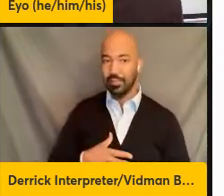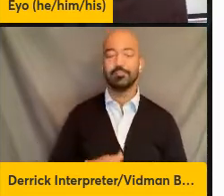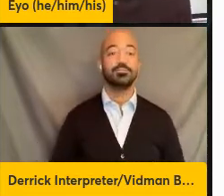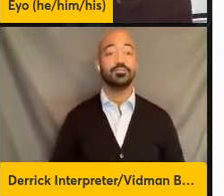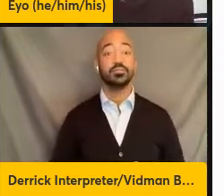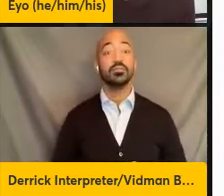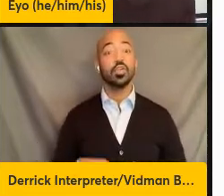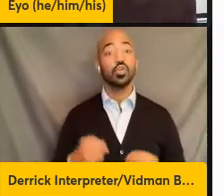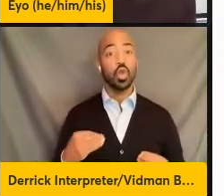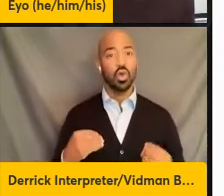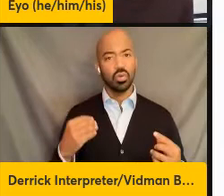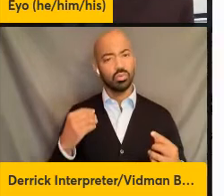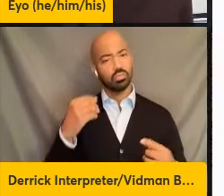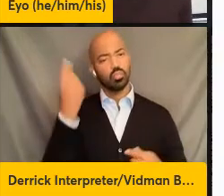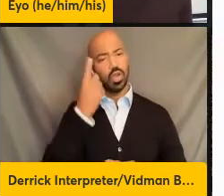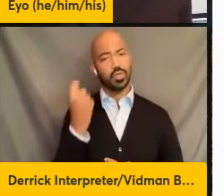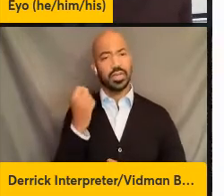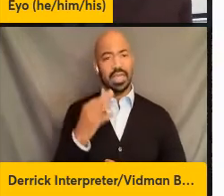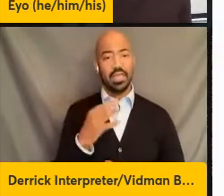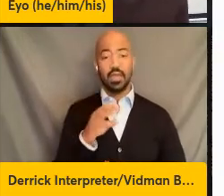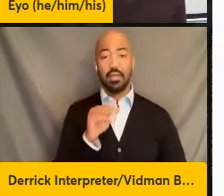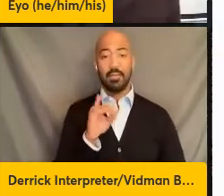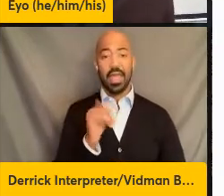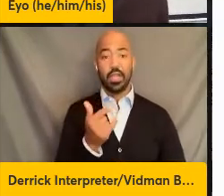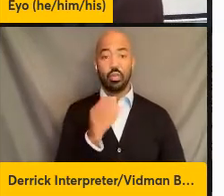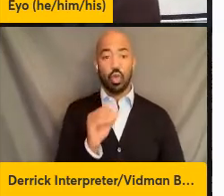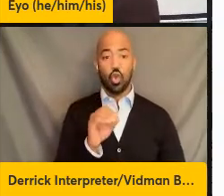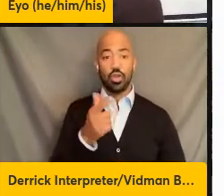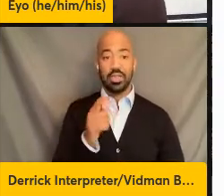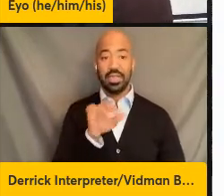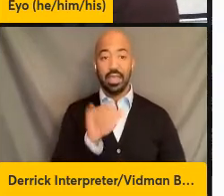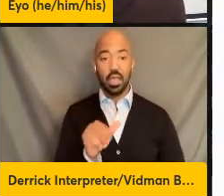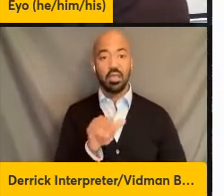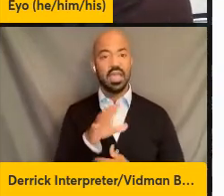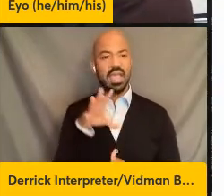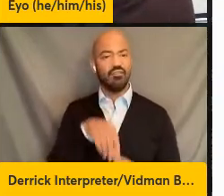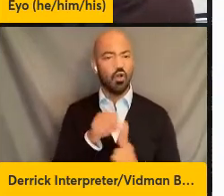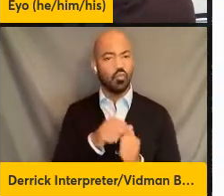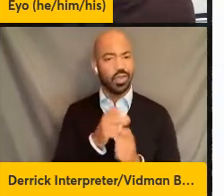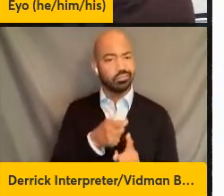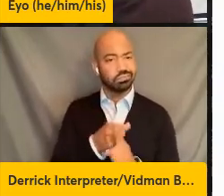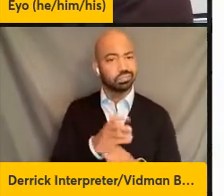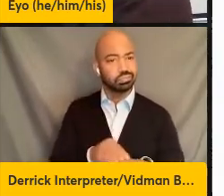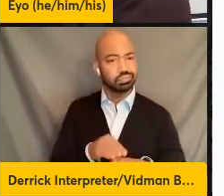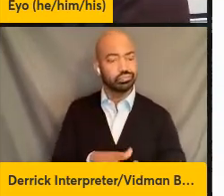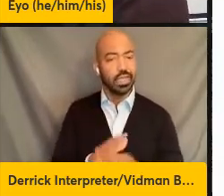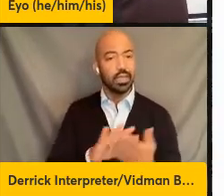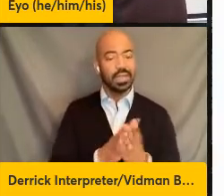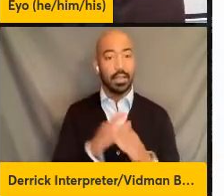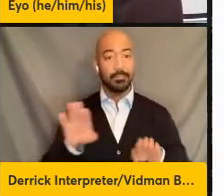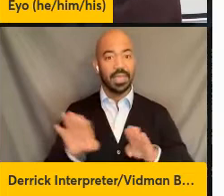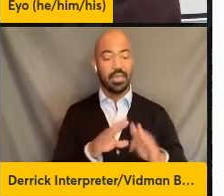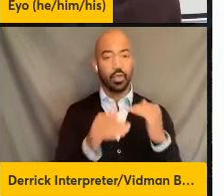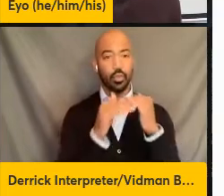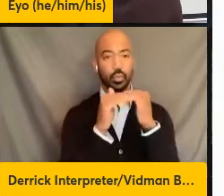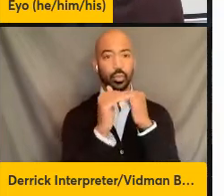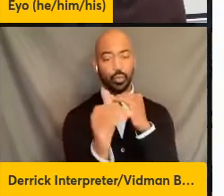it's possible that these microglia could be playing a role in regulating some of the behaviors that are present in the these